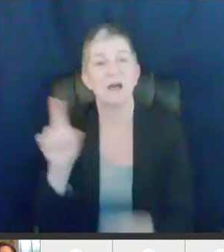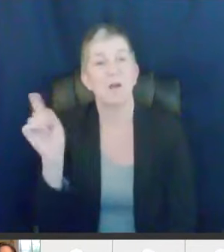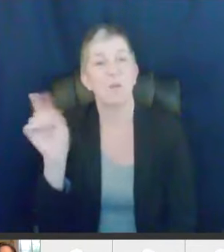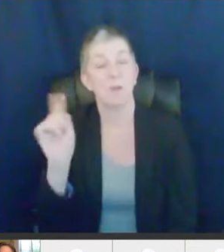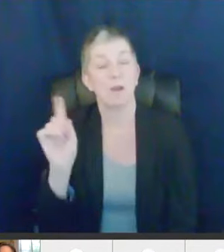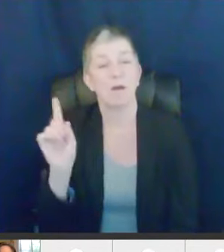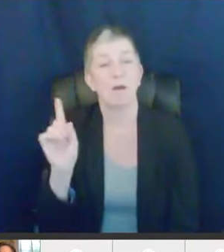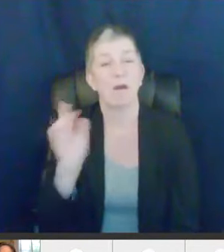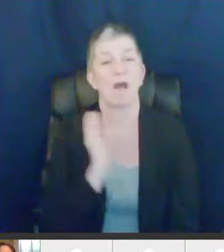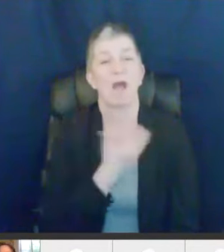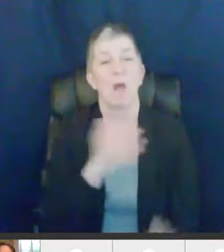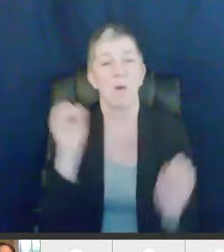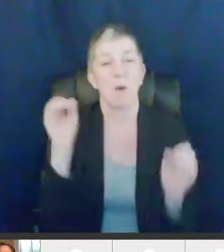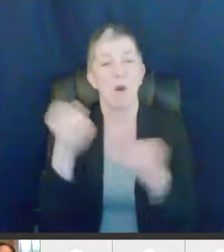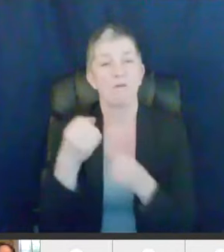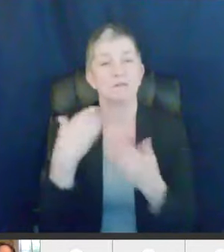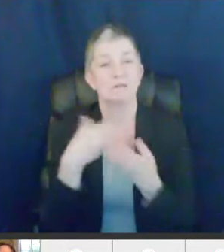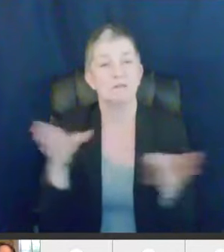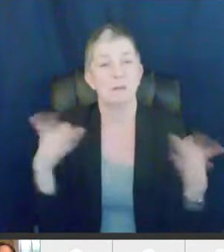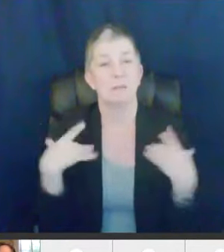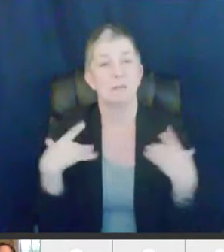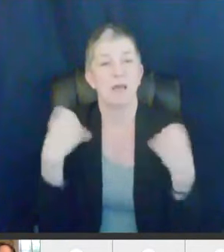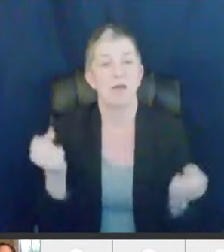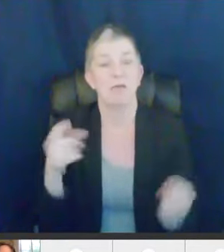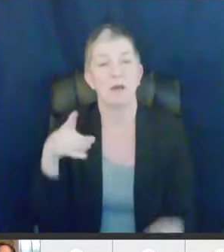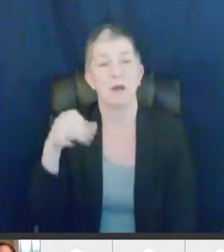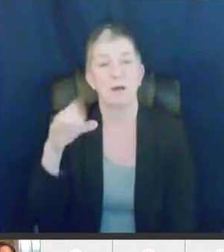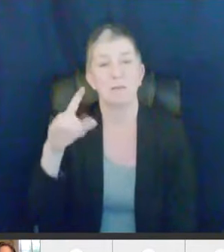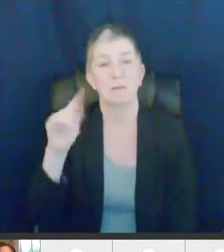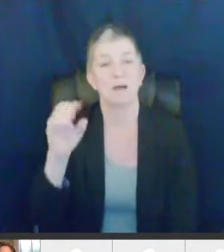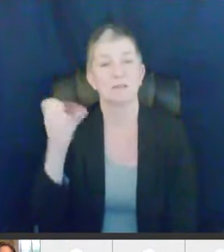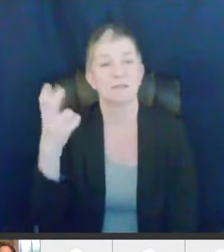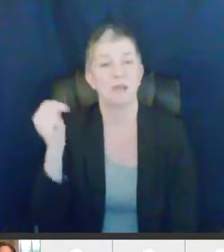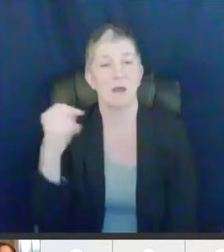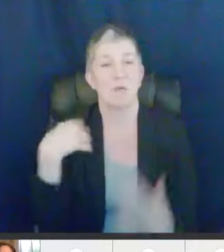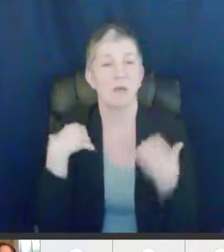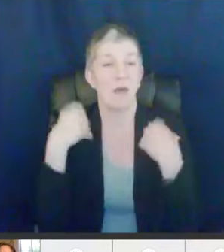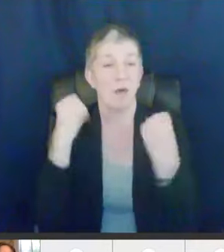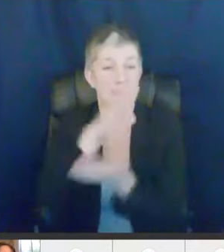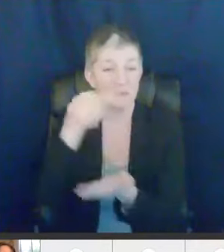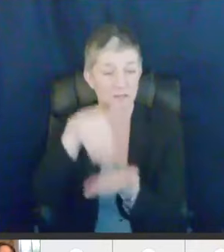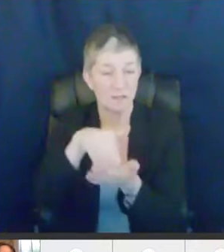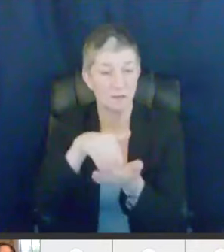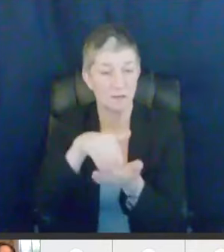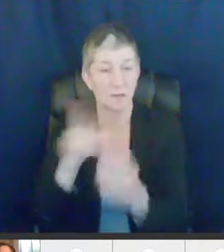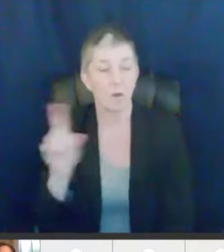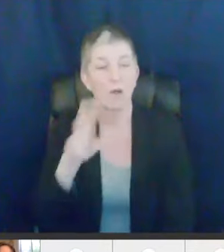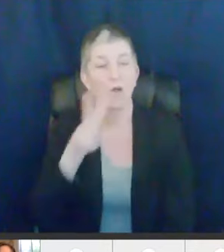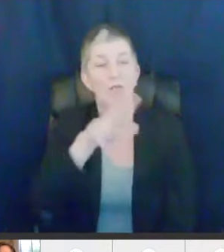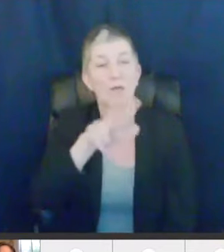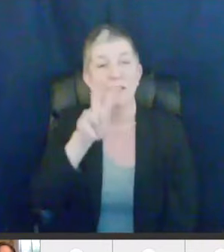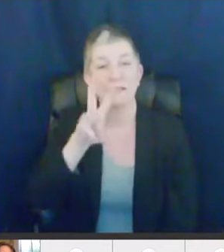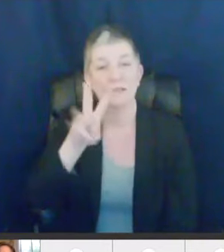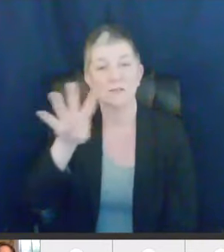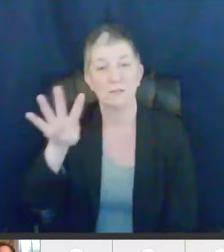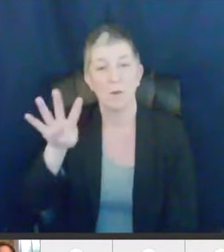office of Public Health Pottstown Health Center at three six four King Street in